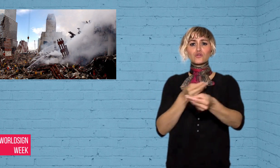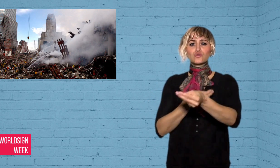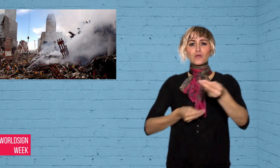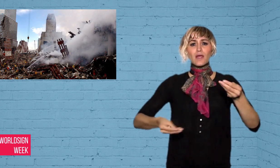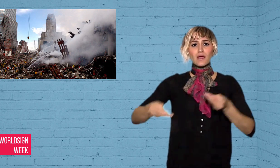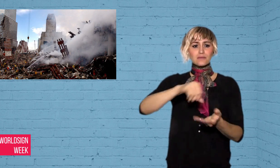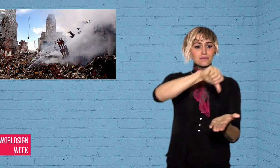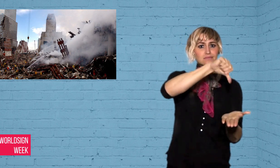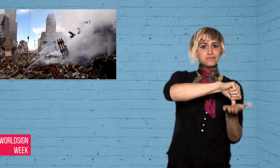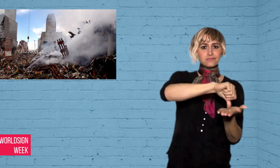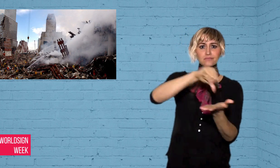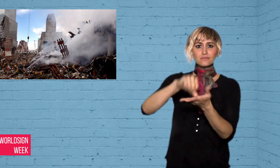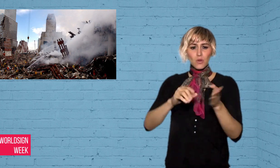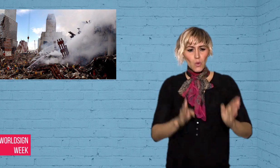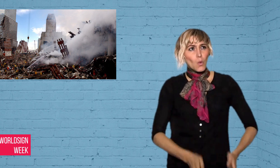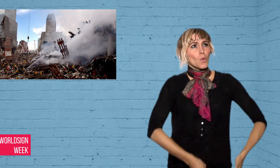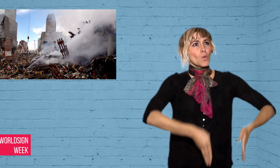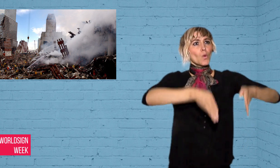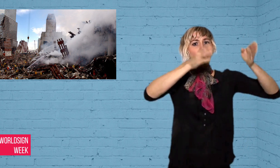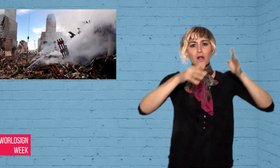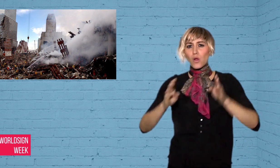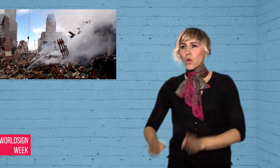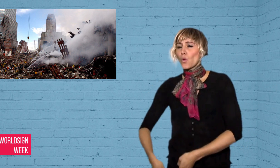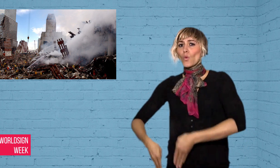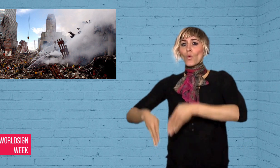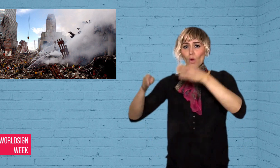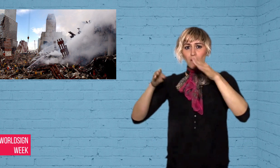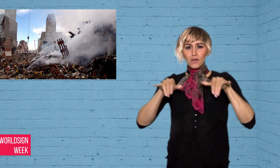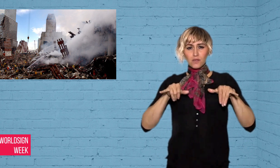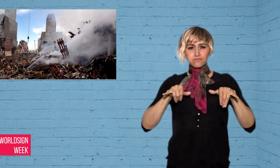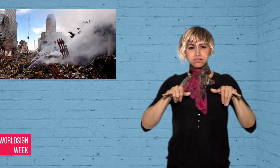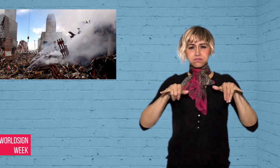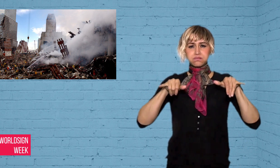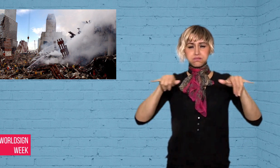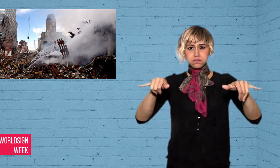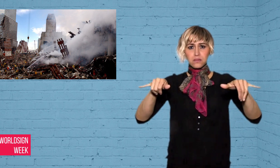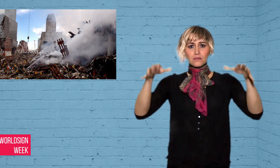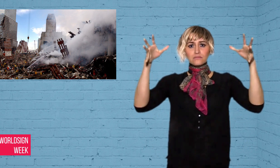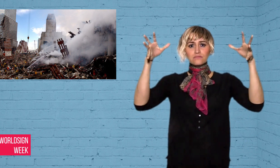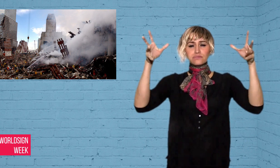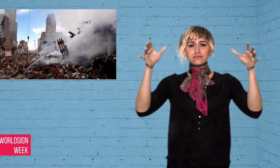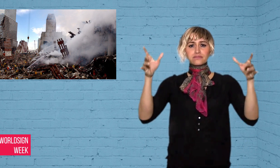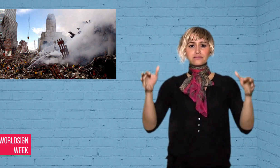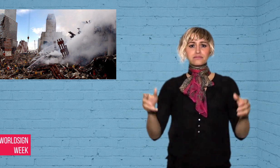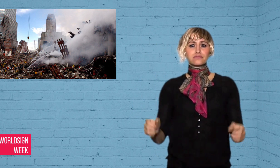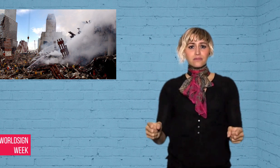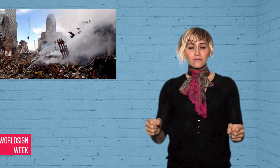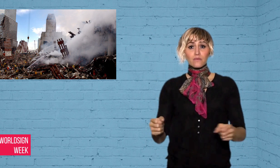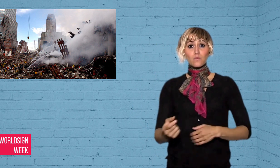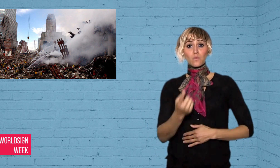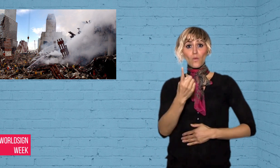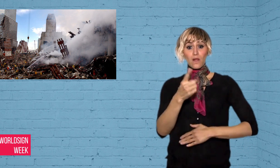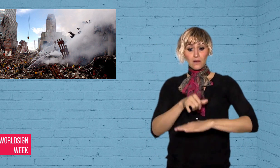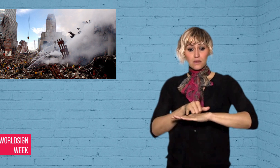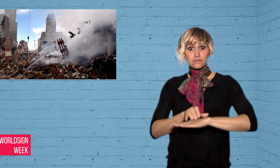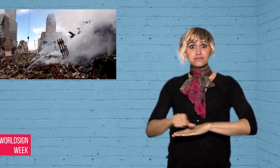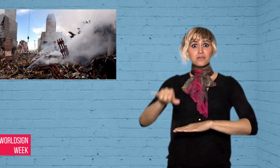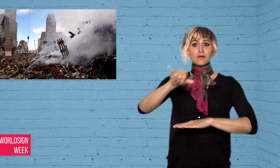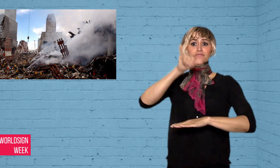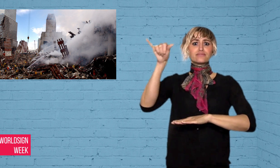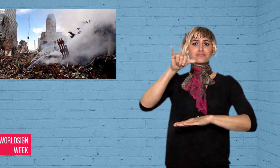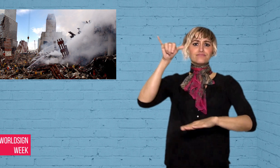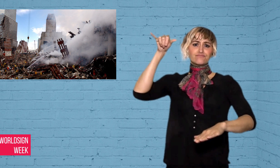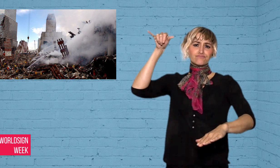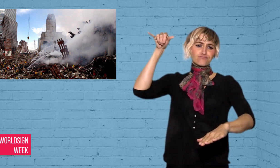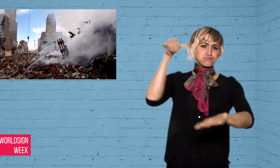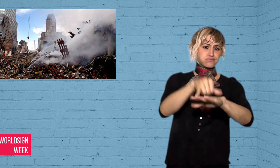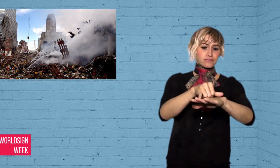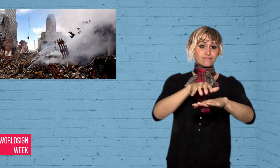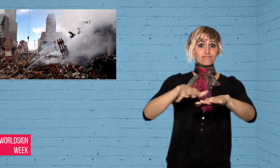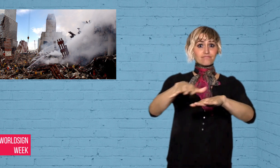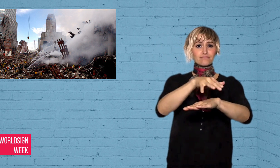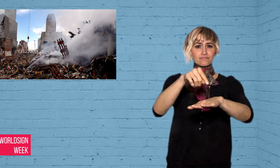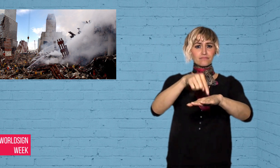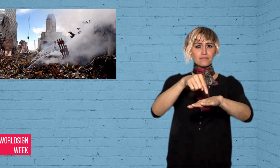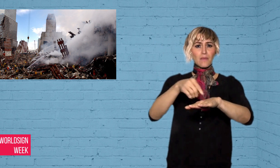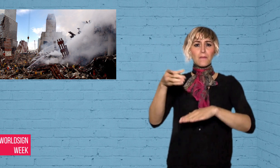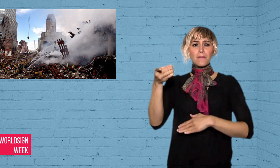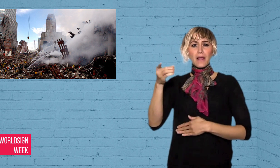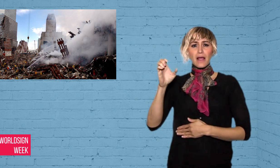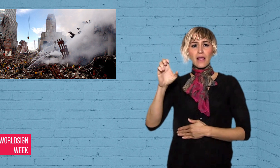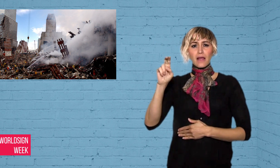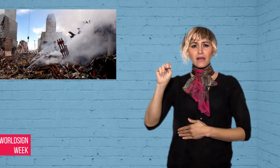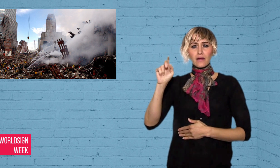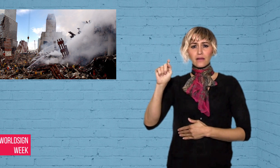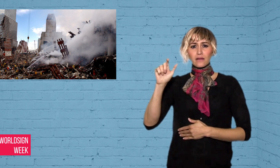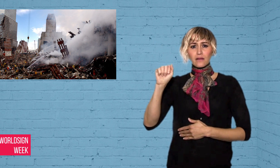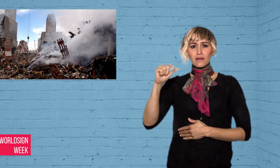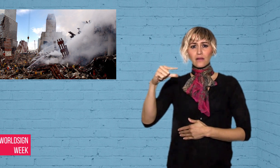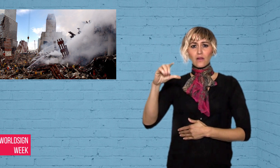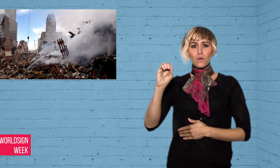buildings, one crashed into the Pentagon and the